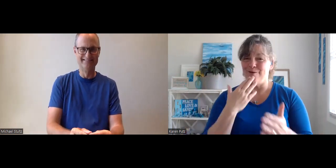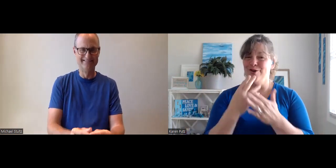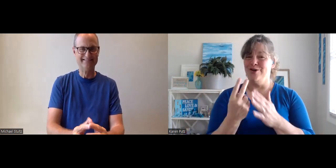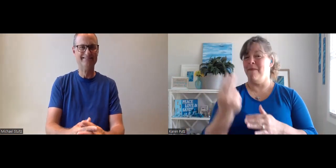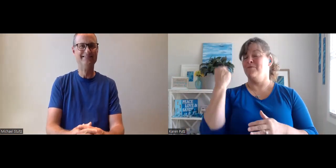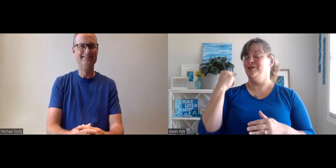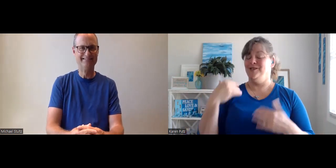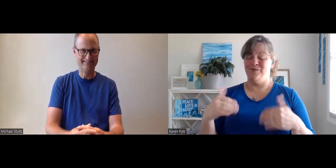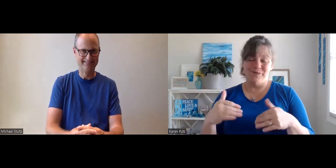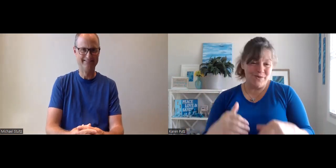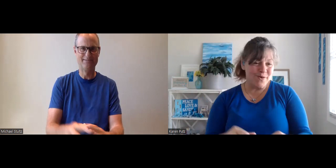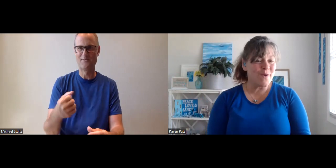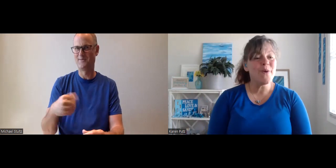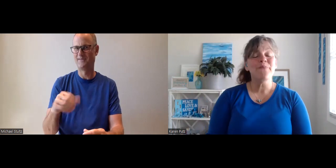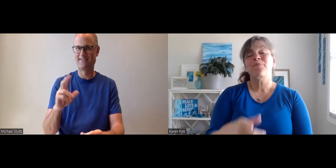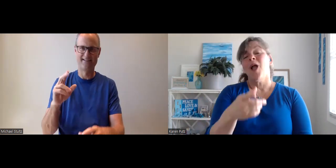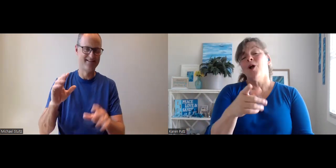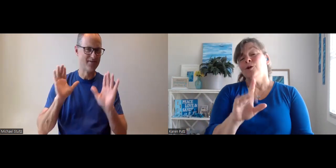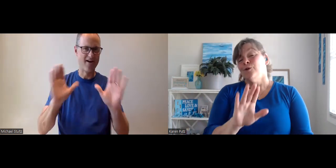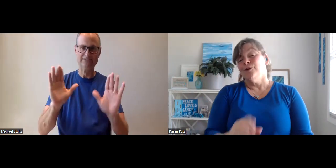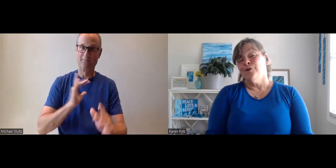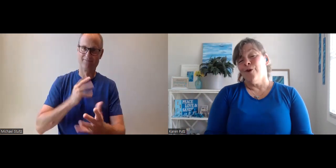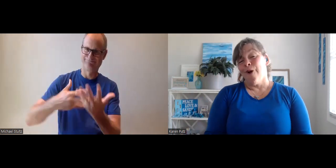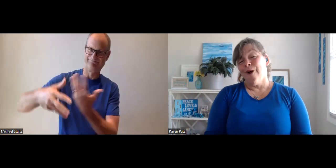Yeah. Karen: You got some nice memories back then. Michael: Yes. Agreed.